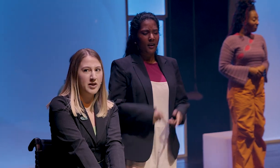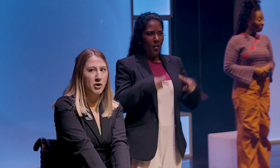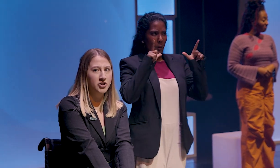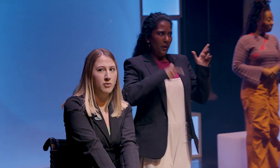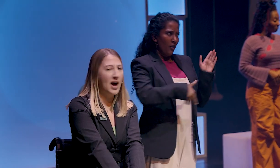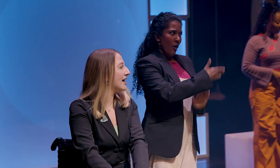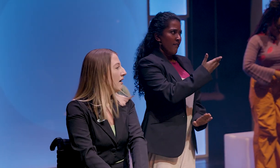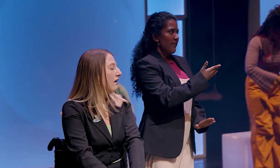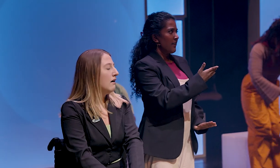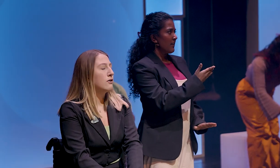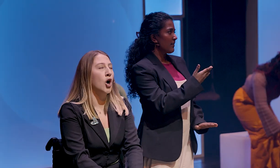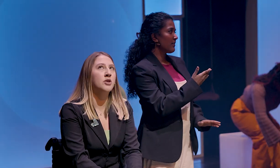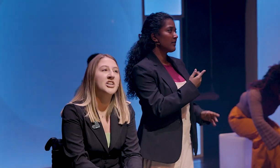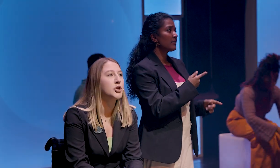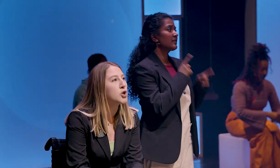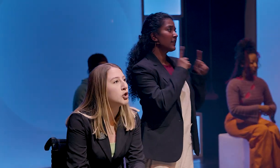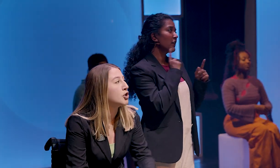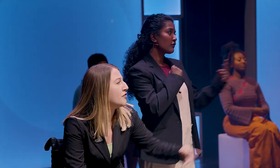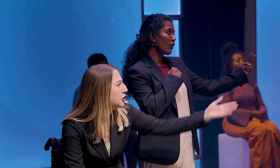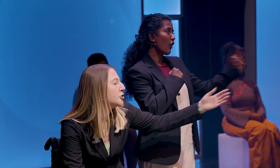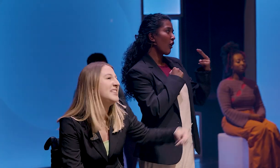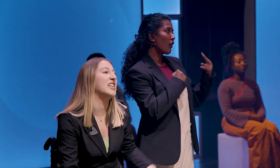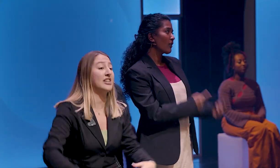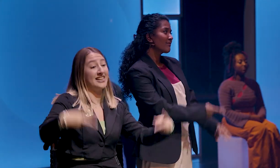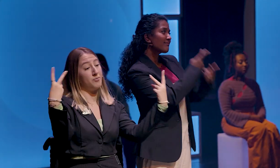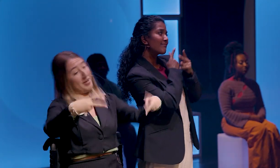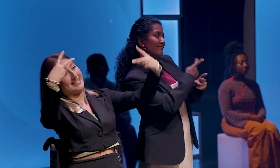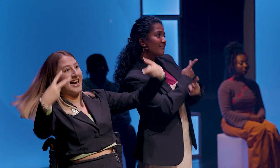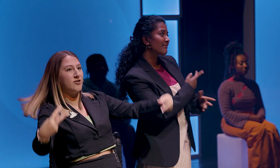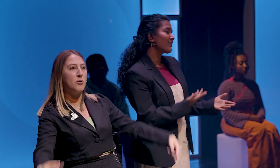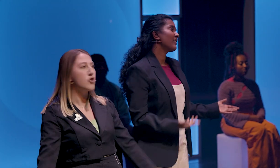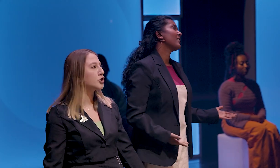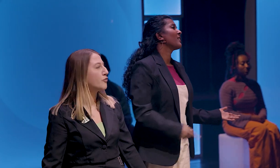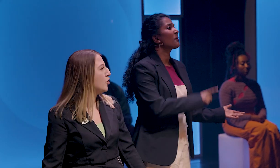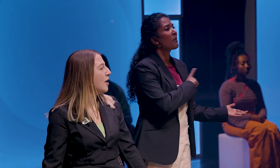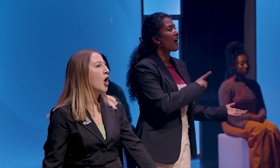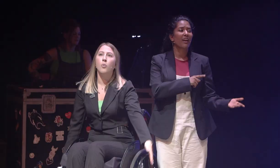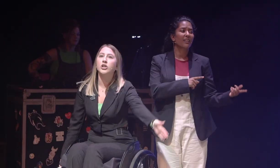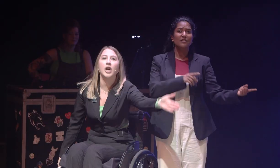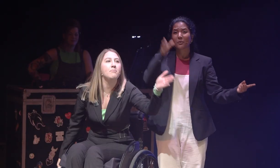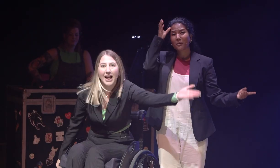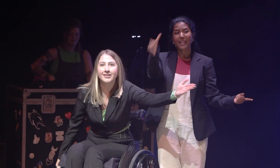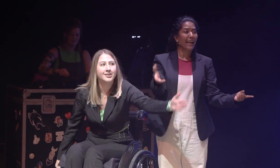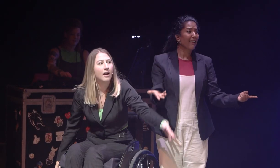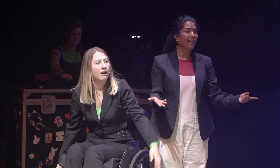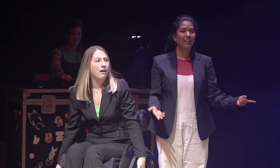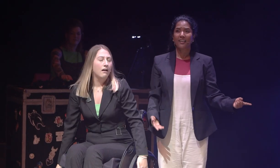Louisa gently pulls them away. Colin, me tutor, looks over and shoots me secret gangster peace signs from across the room. What a melt!